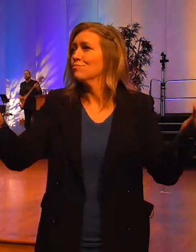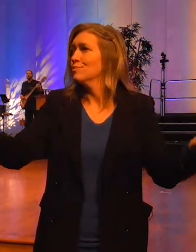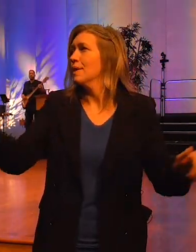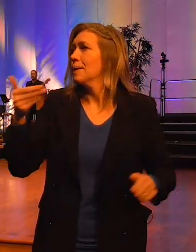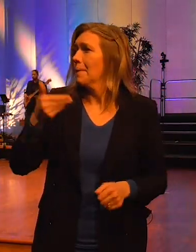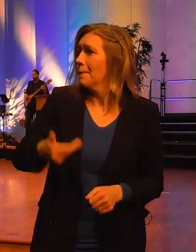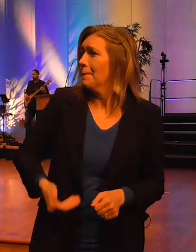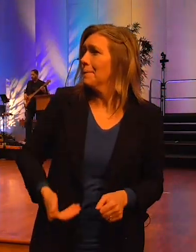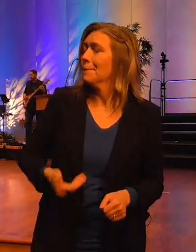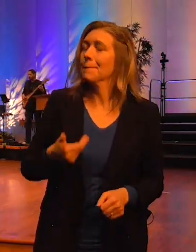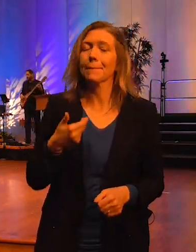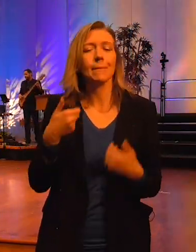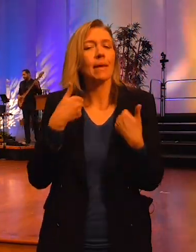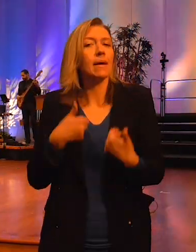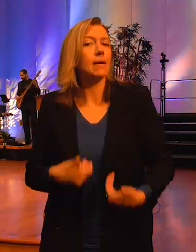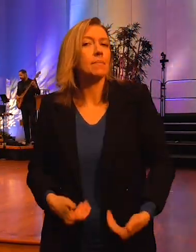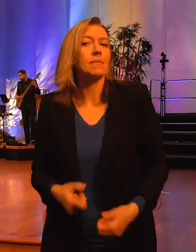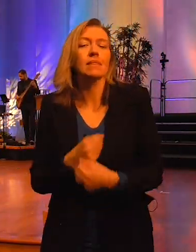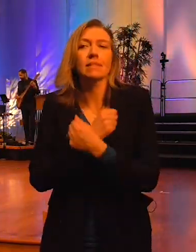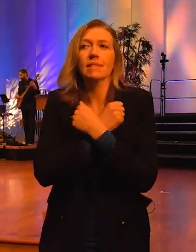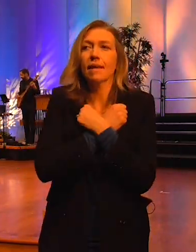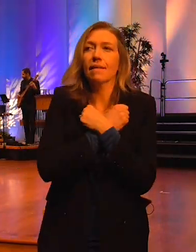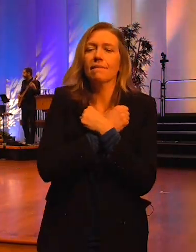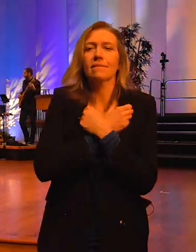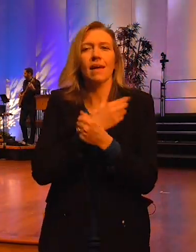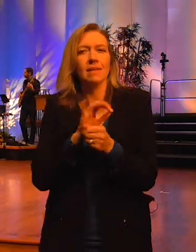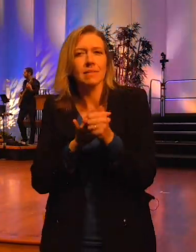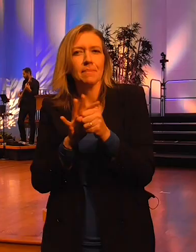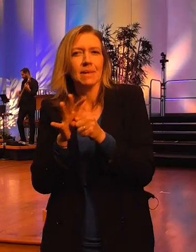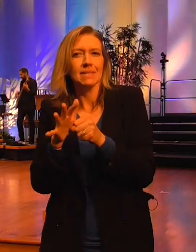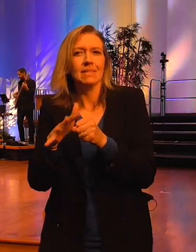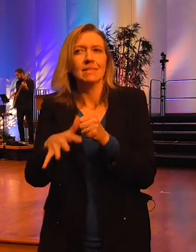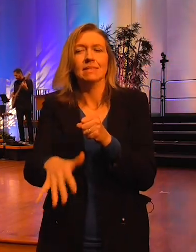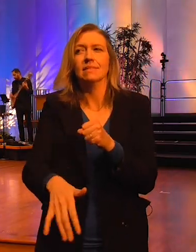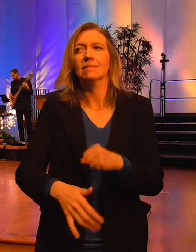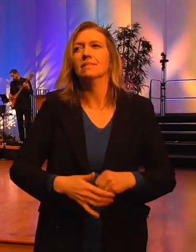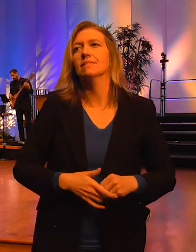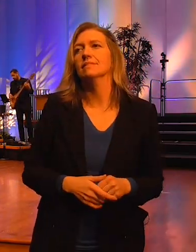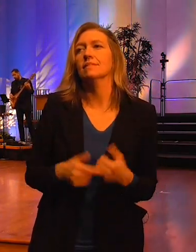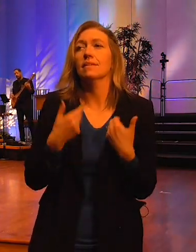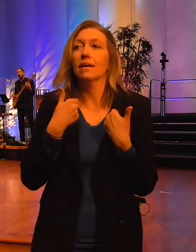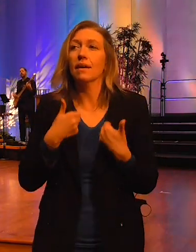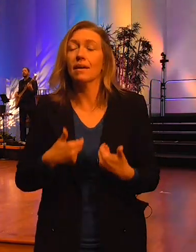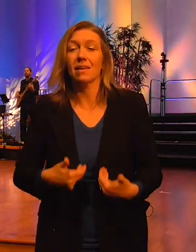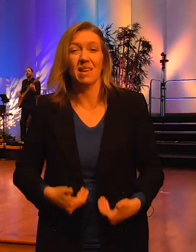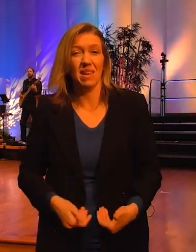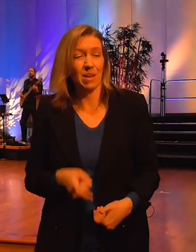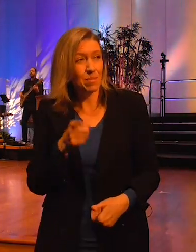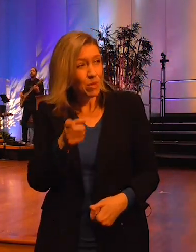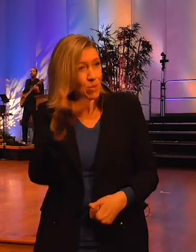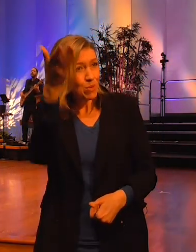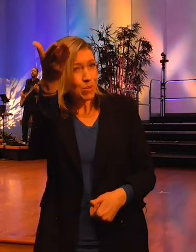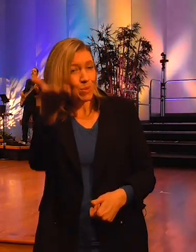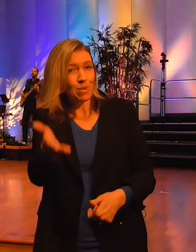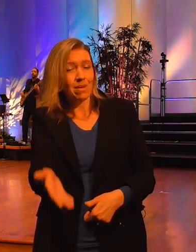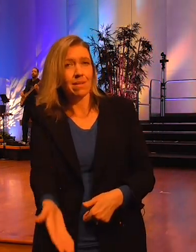I am love in abundance I am I am you are